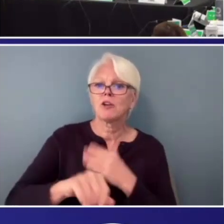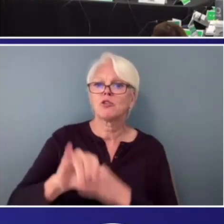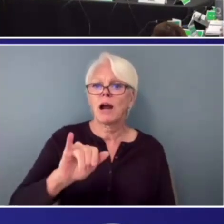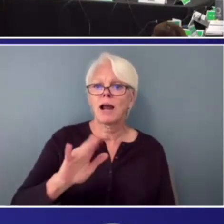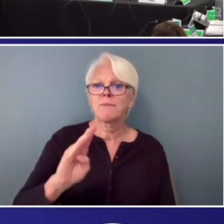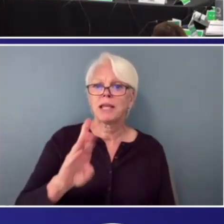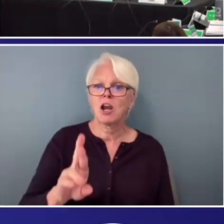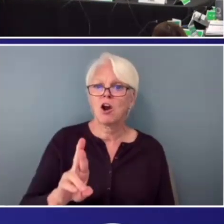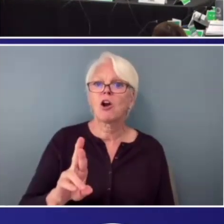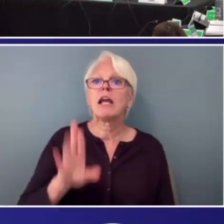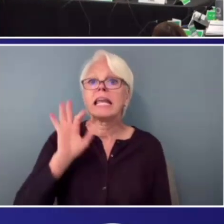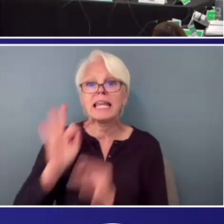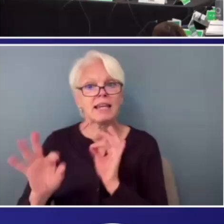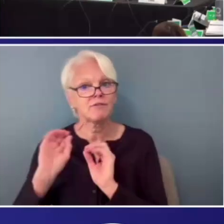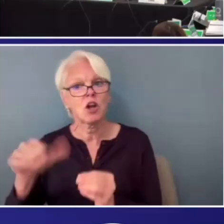Loan. They can stay under IBR.